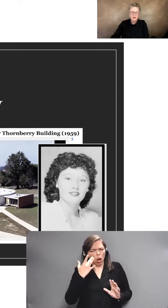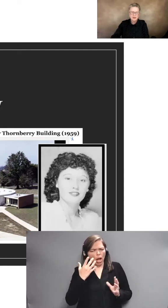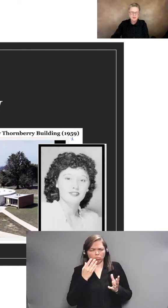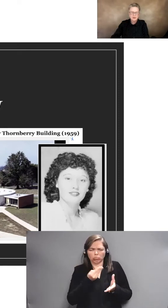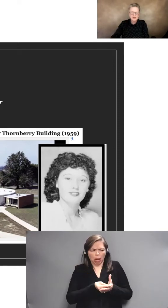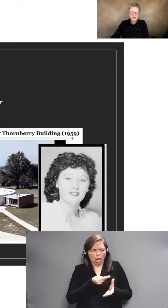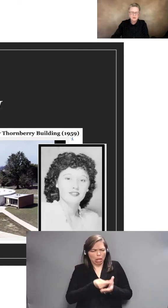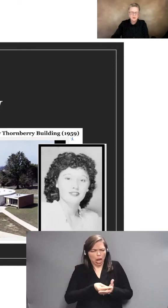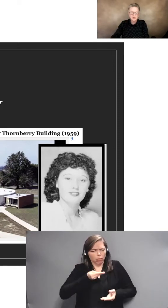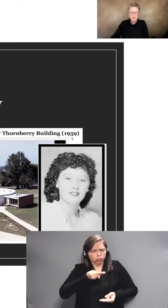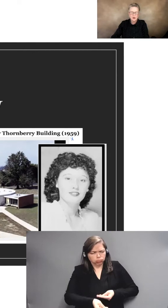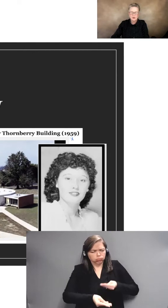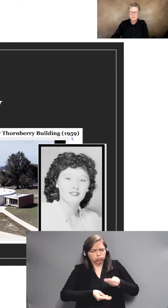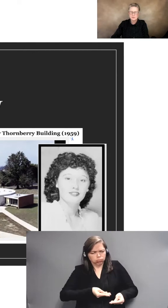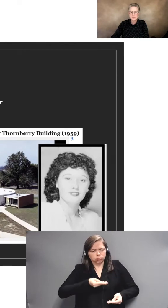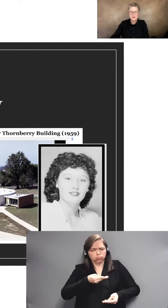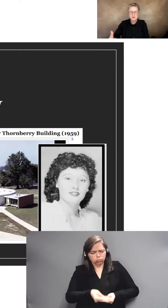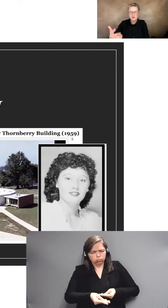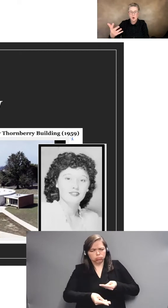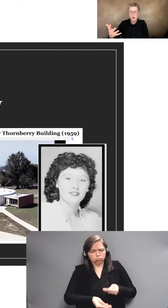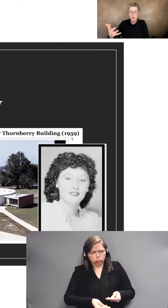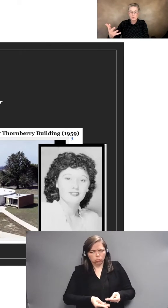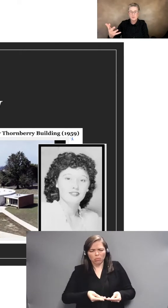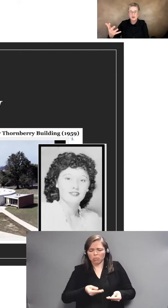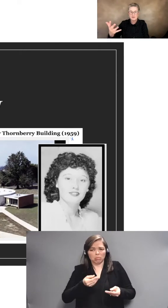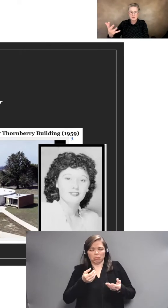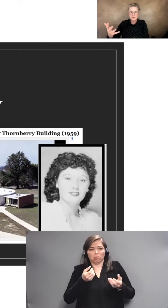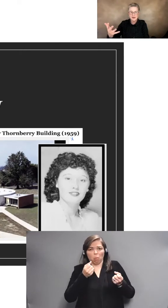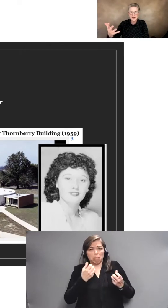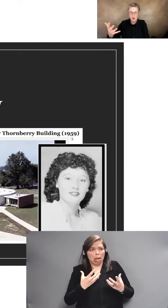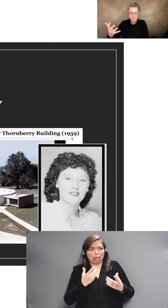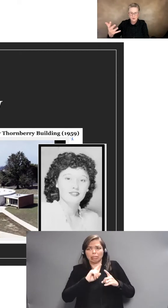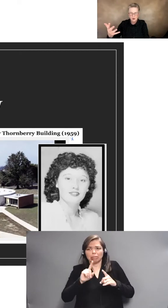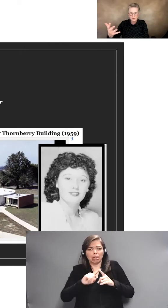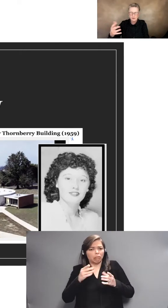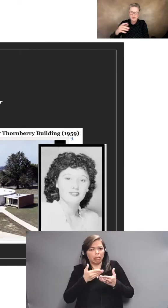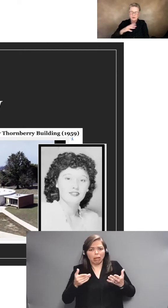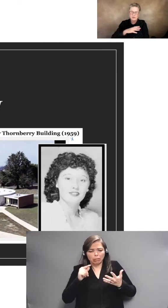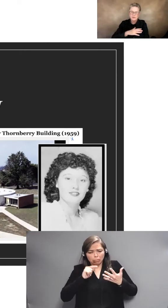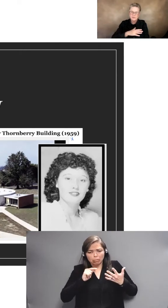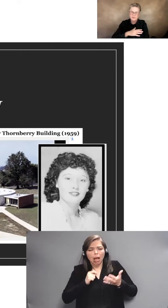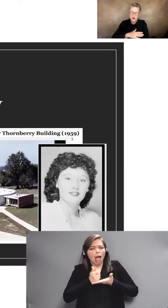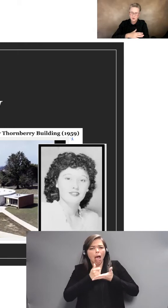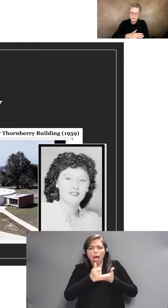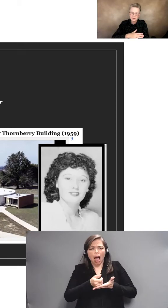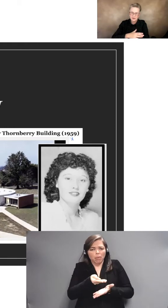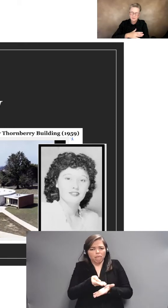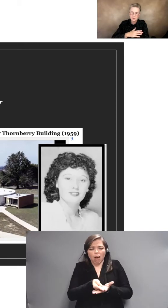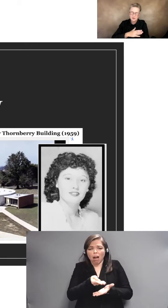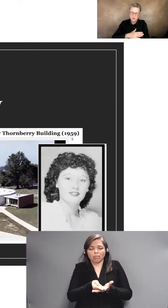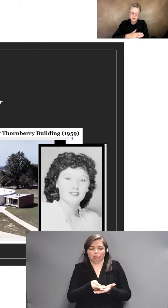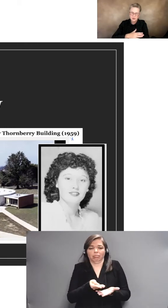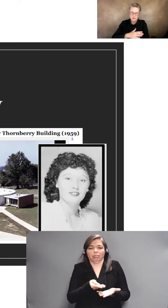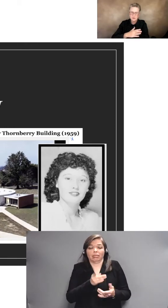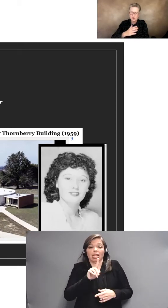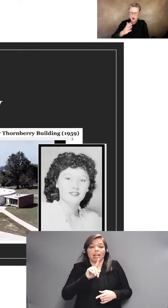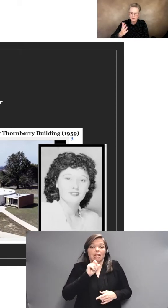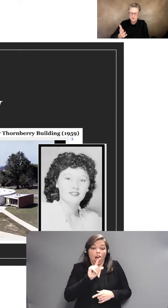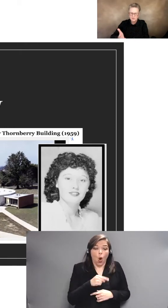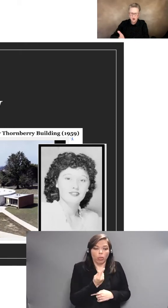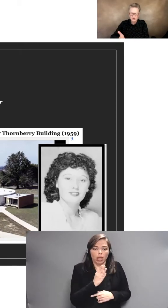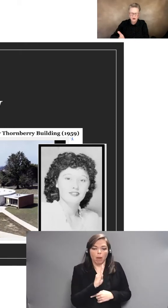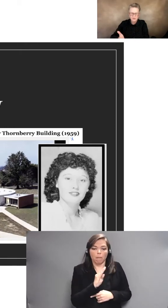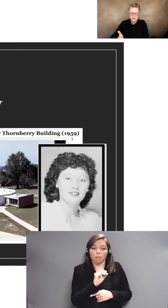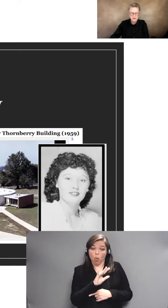given to so many things that helped fund not only Boyce Williams but all of these programs